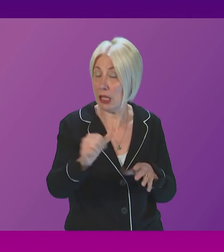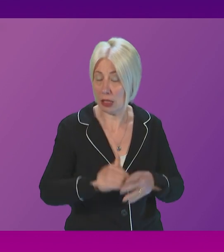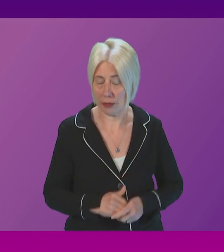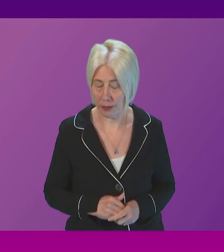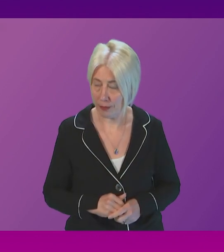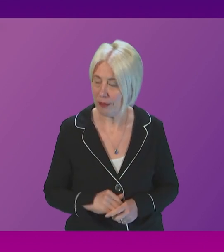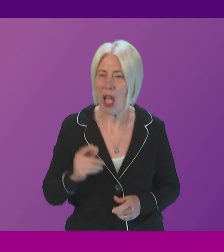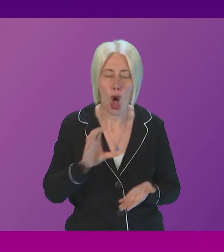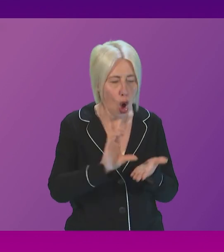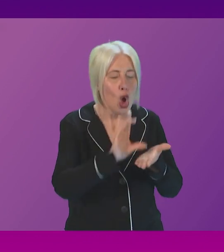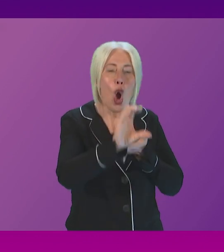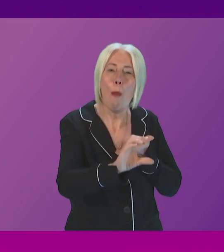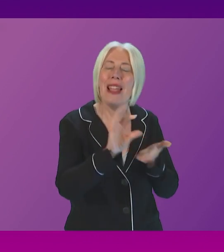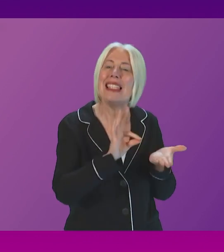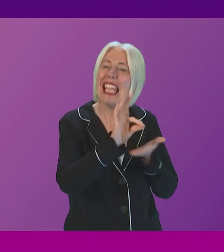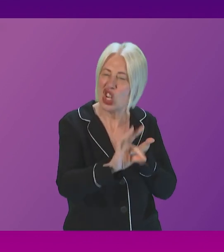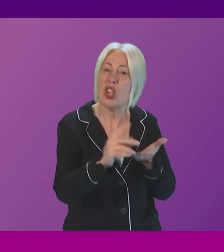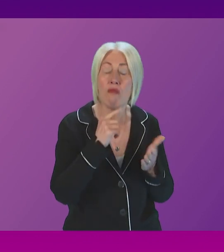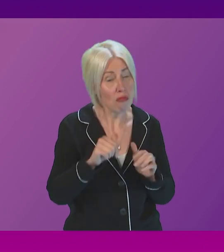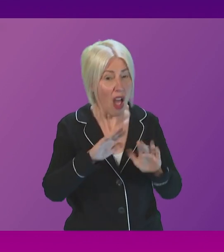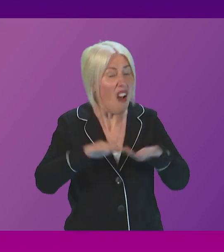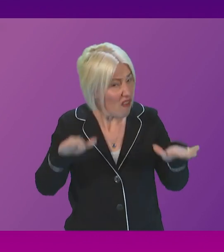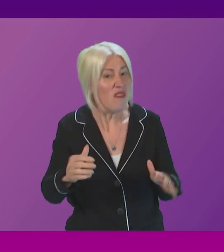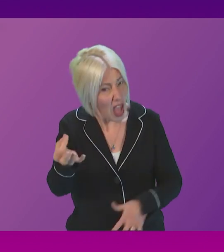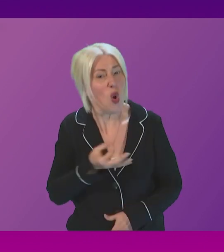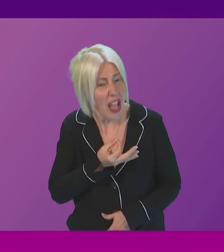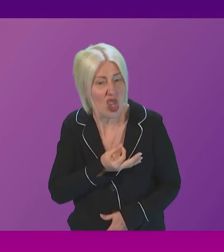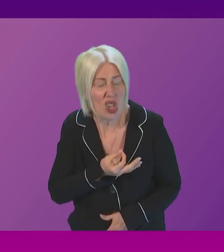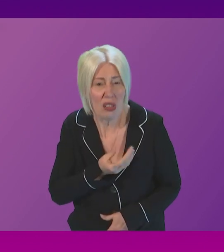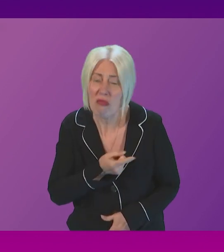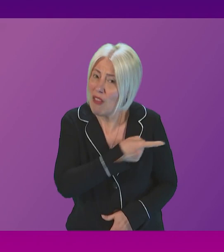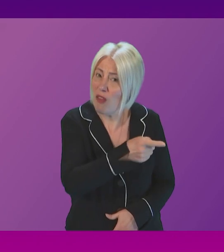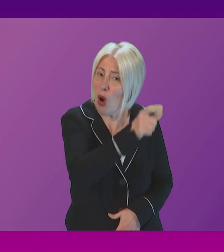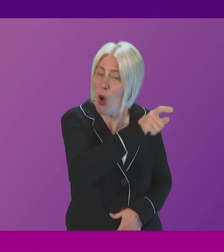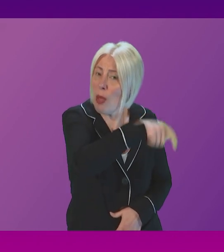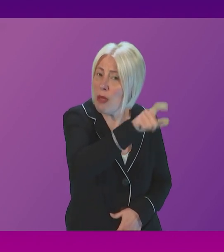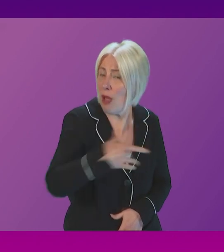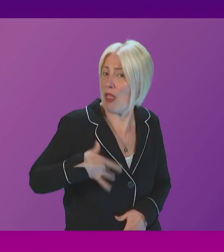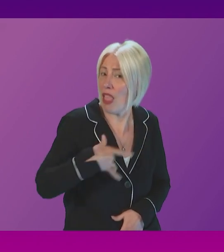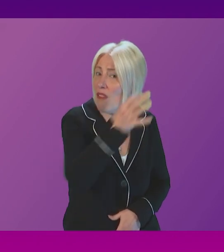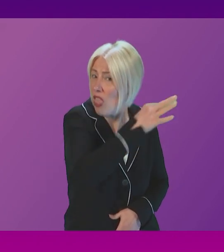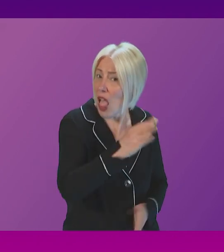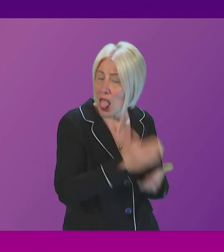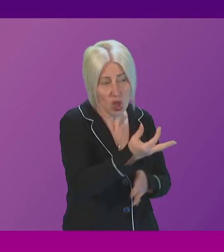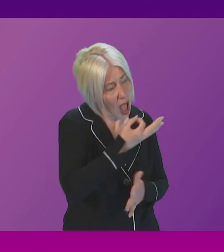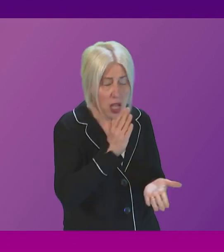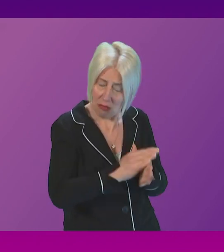The question of compensation is a very fair question for islanders to ask and for Douglas